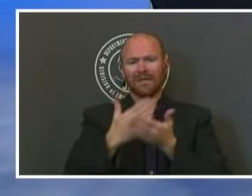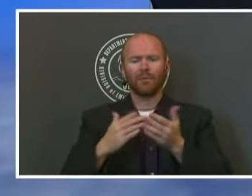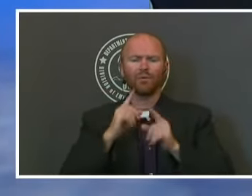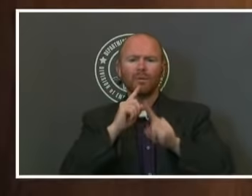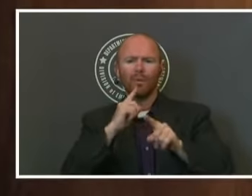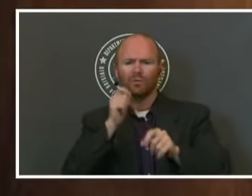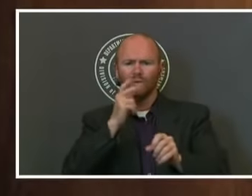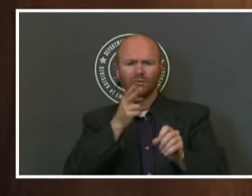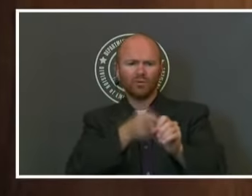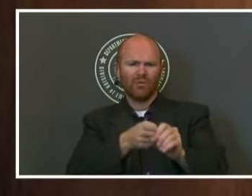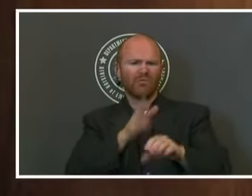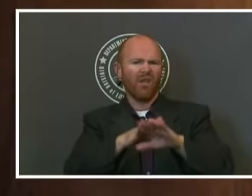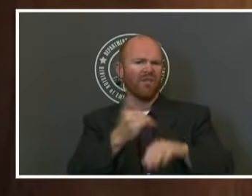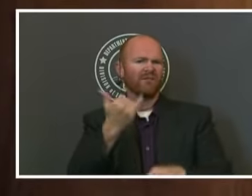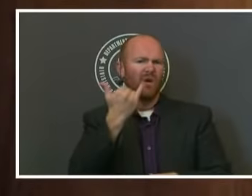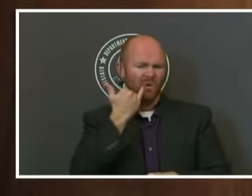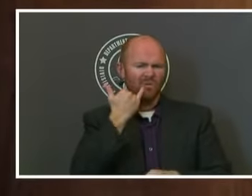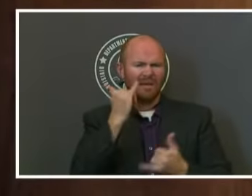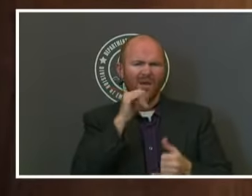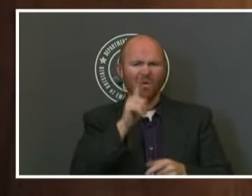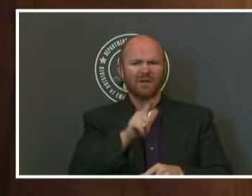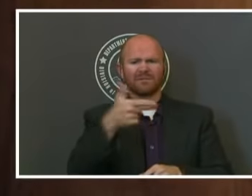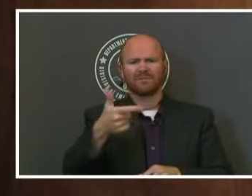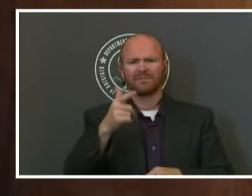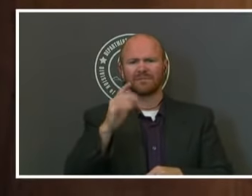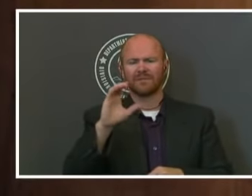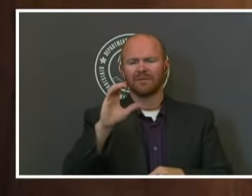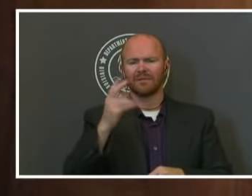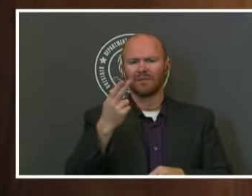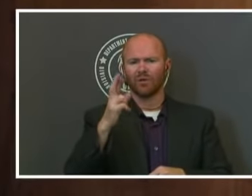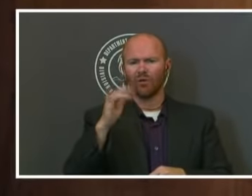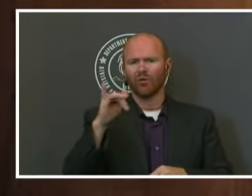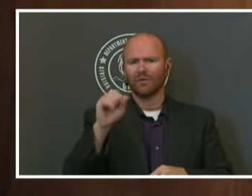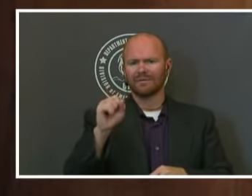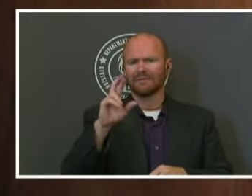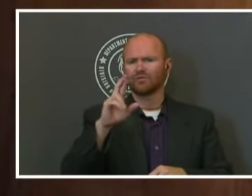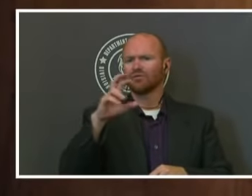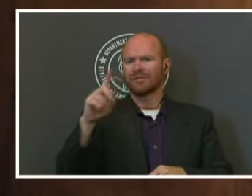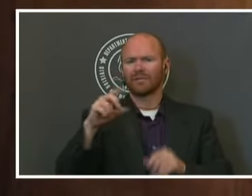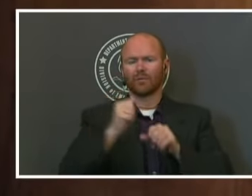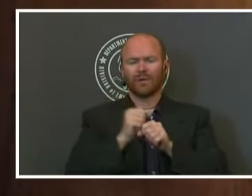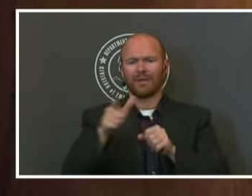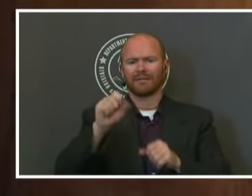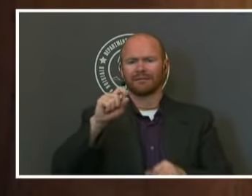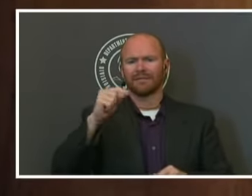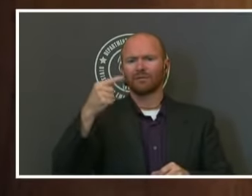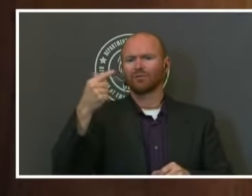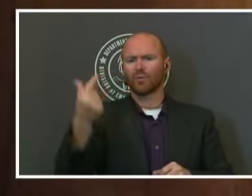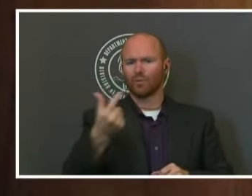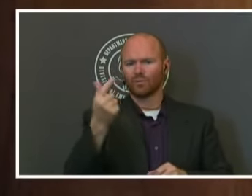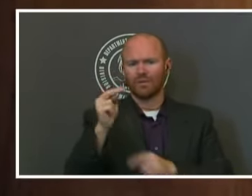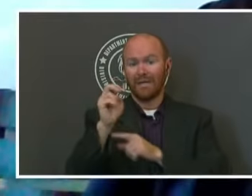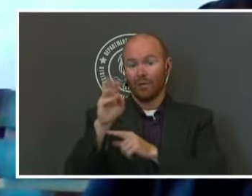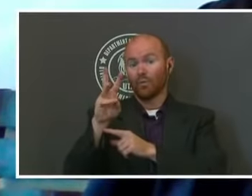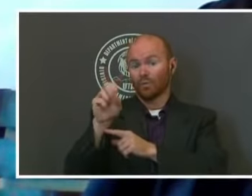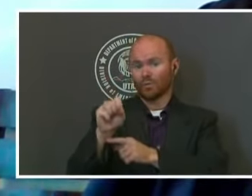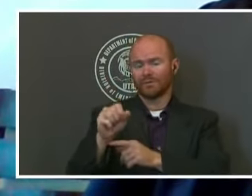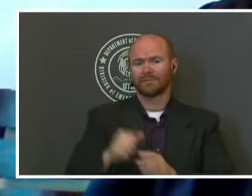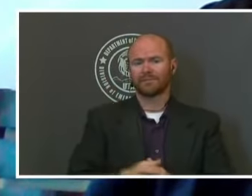like to go to Chris Reid with